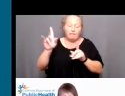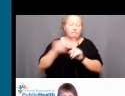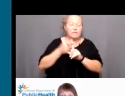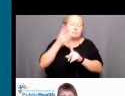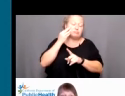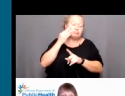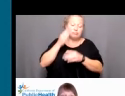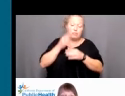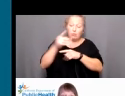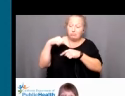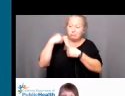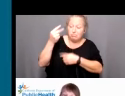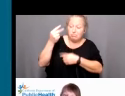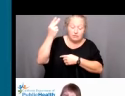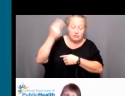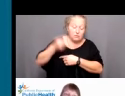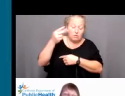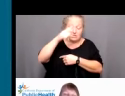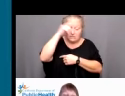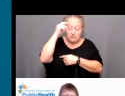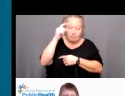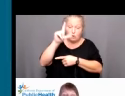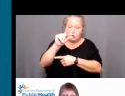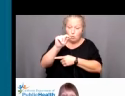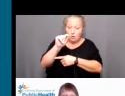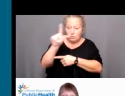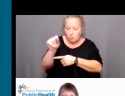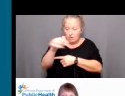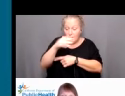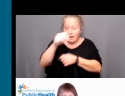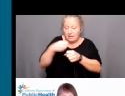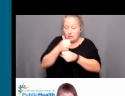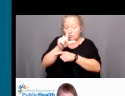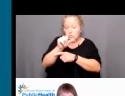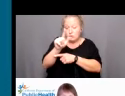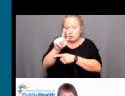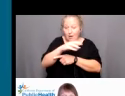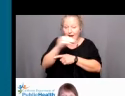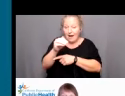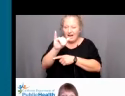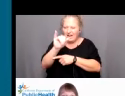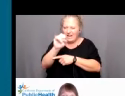summer of 2020 and 2021 as well as Isadora Nogueira with